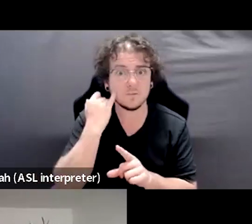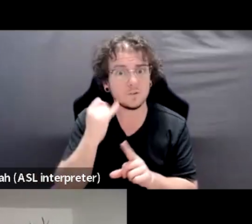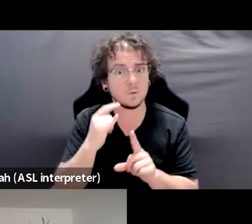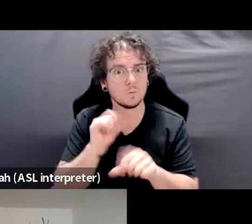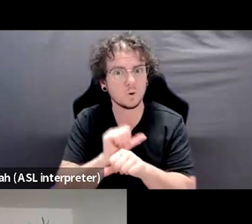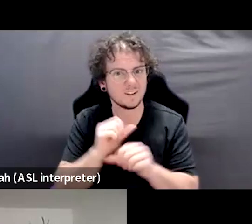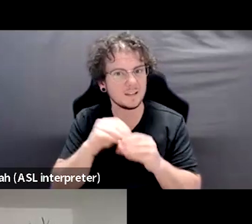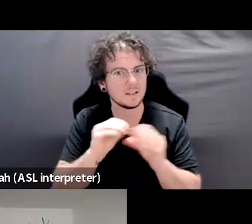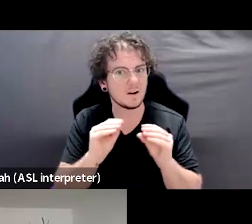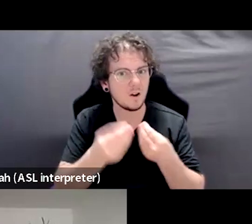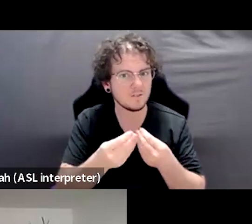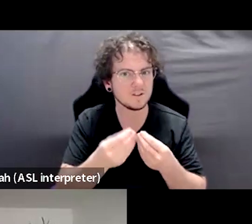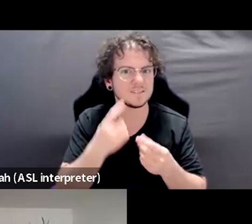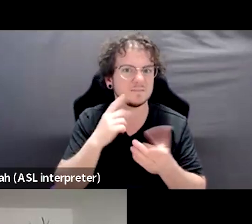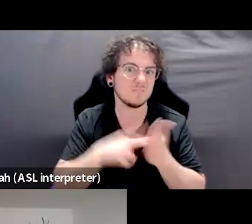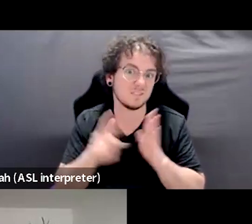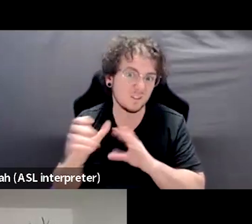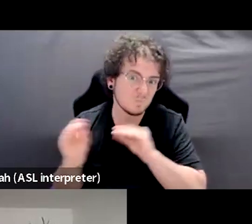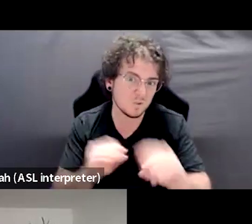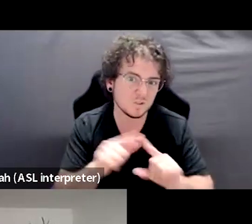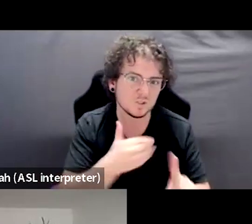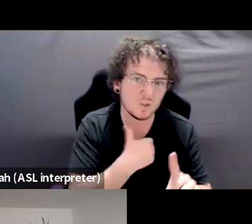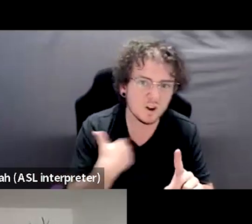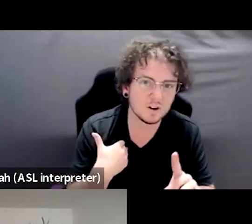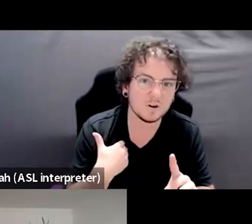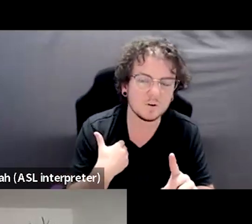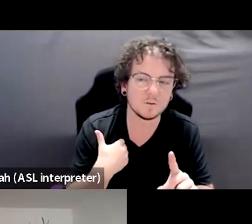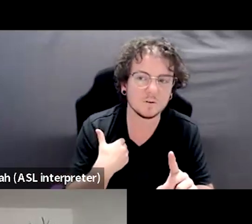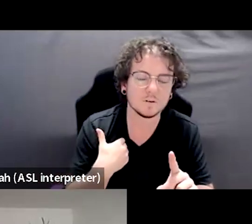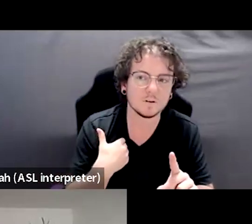a lower cost of living anyways, I don't think it would make that much of a difference. But that